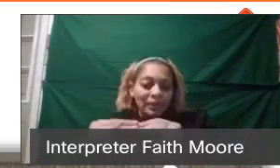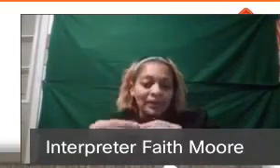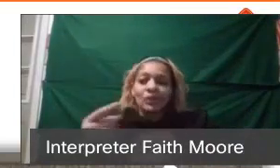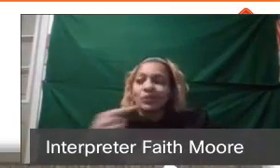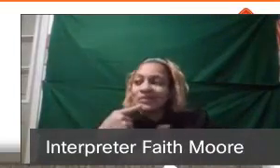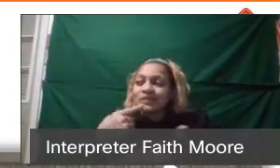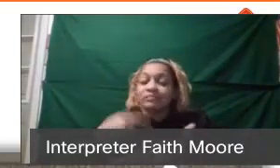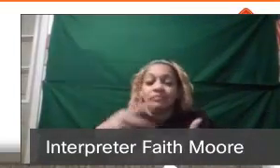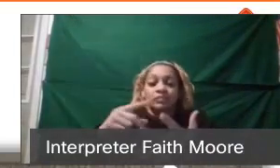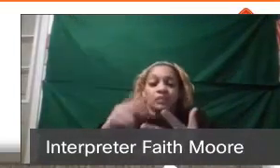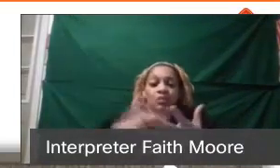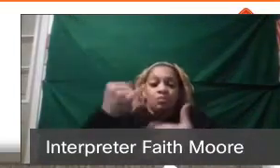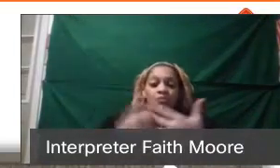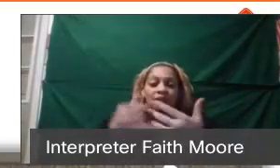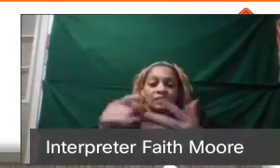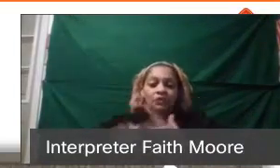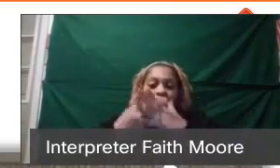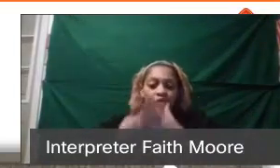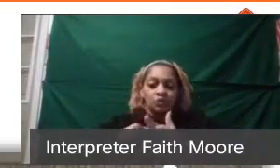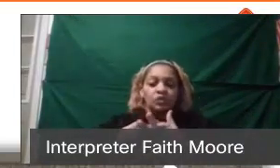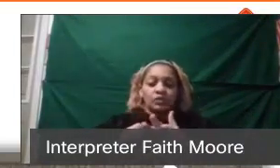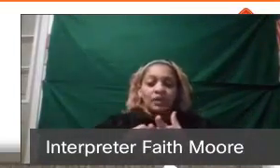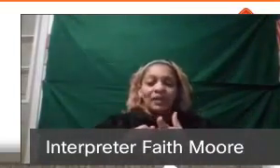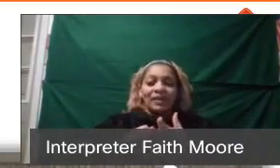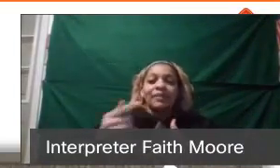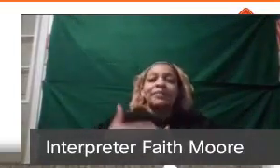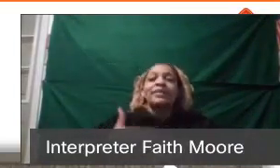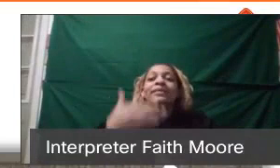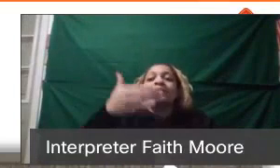The next phase of limits on branch trail that will look at connecting.